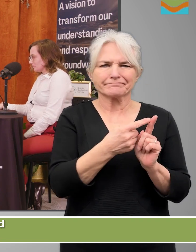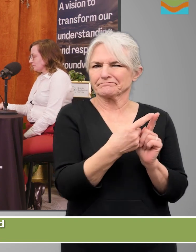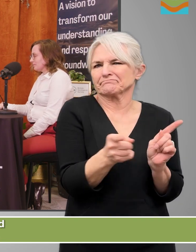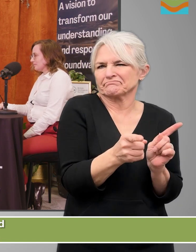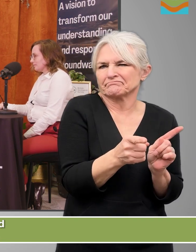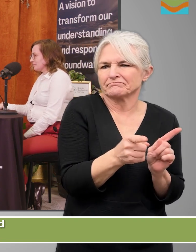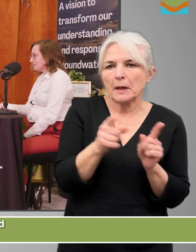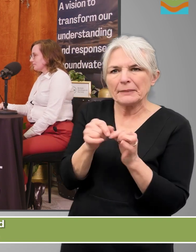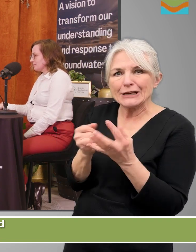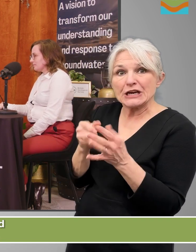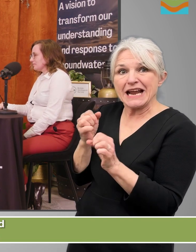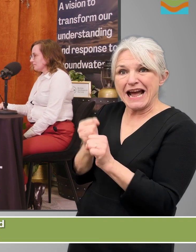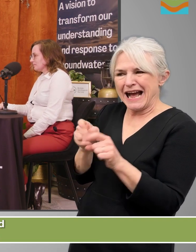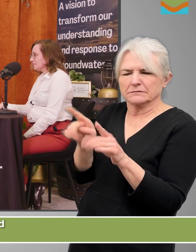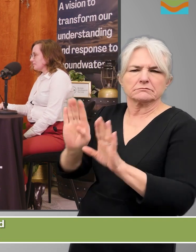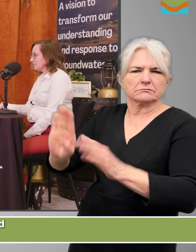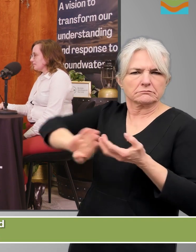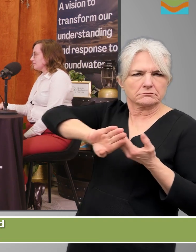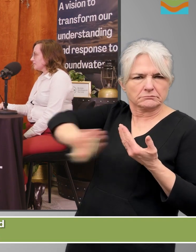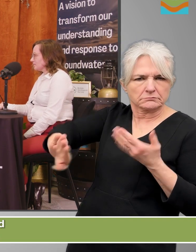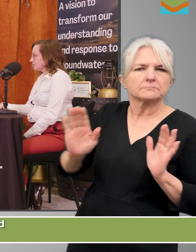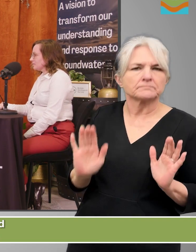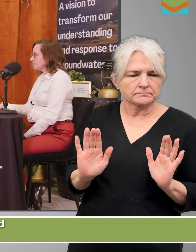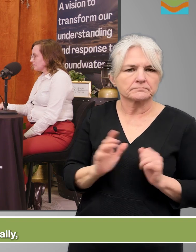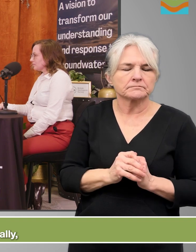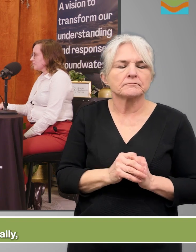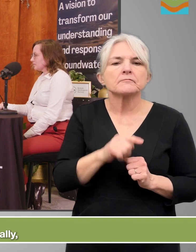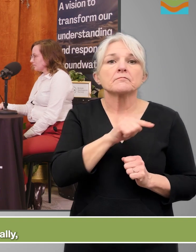identified consultees and BGS is not specifically, and I use the word specifically,